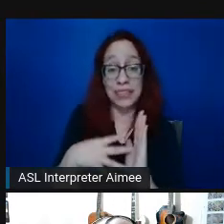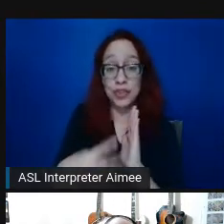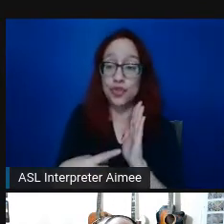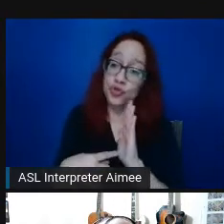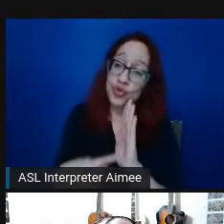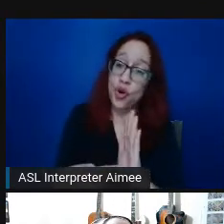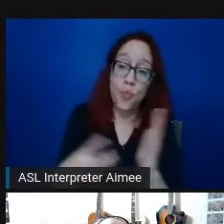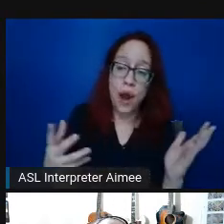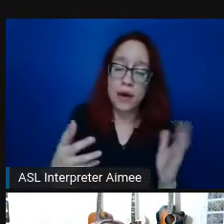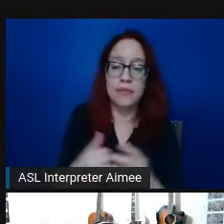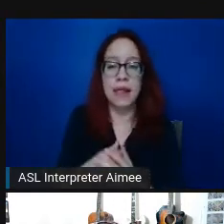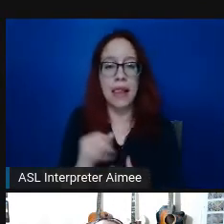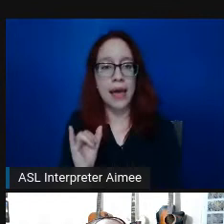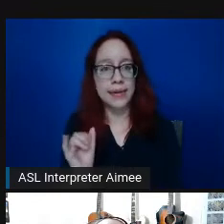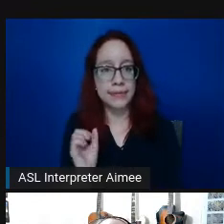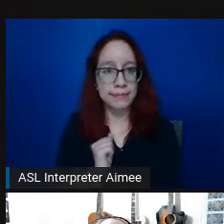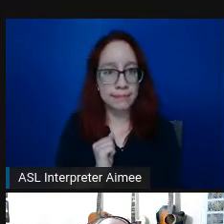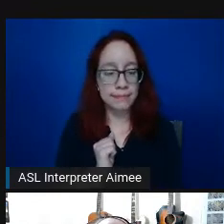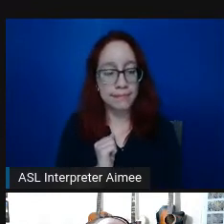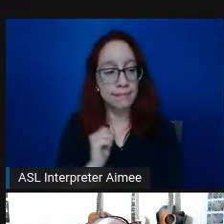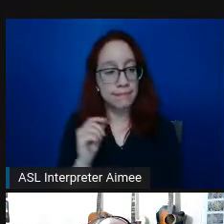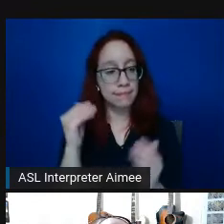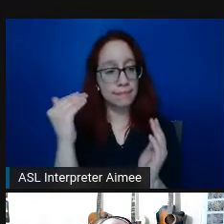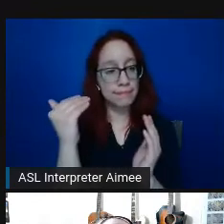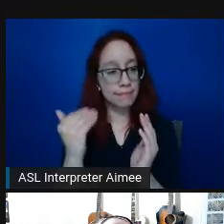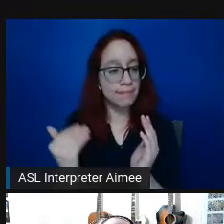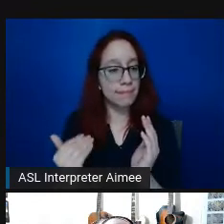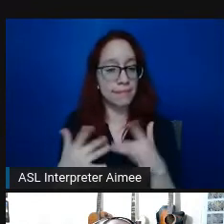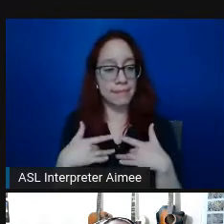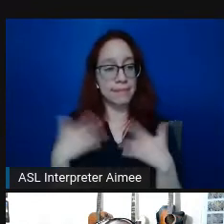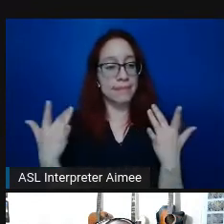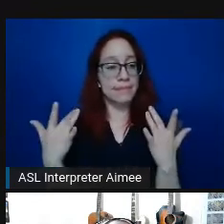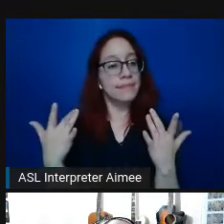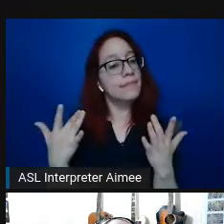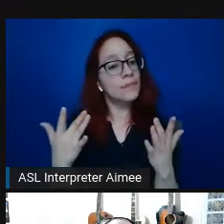Something like a list of the events in the student campus or something like that.